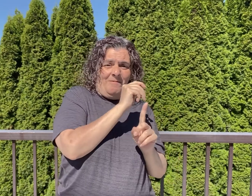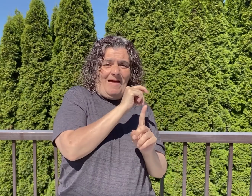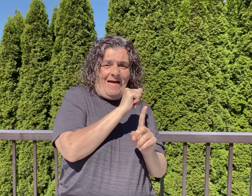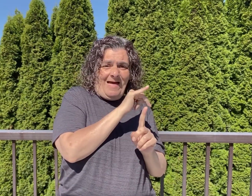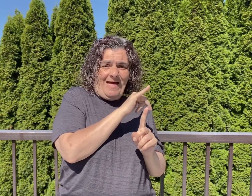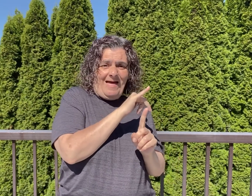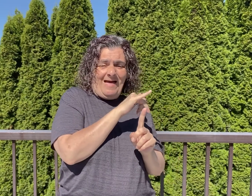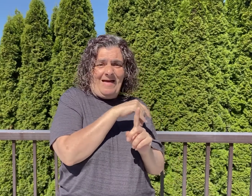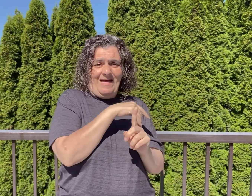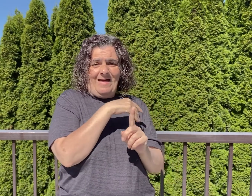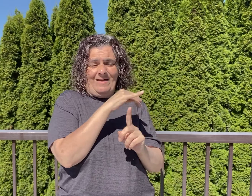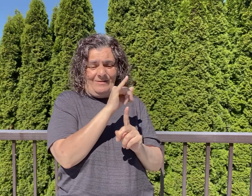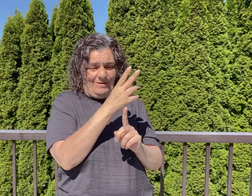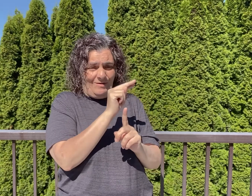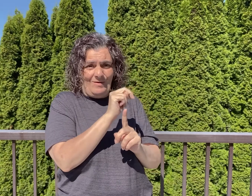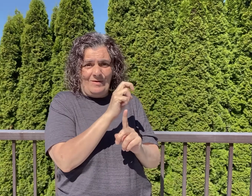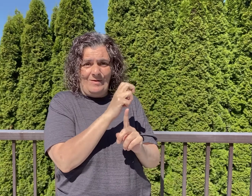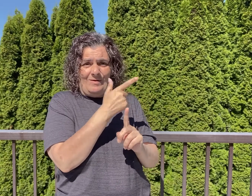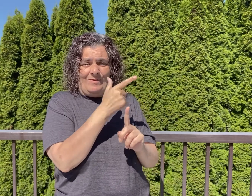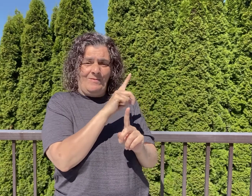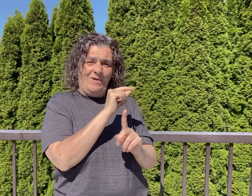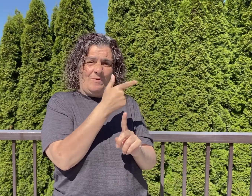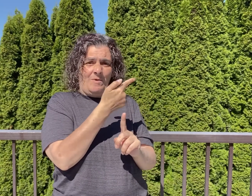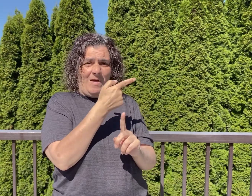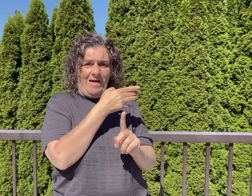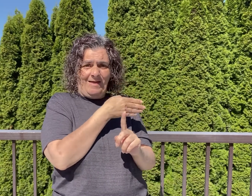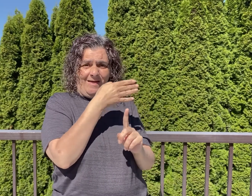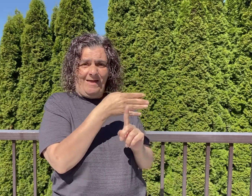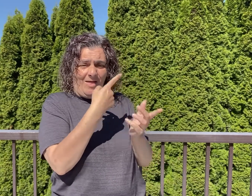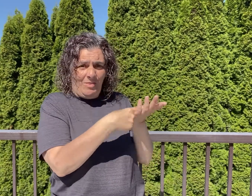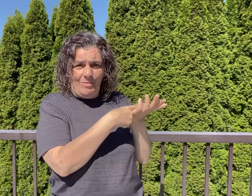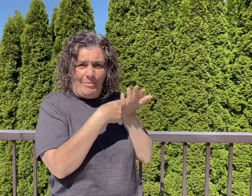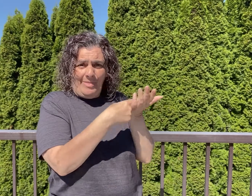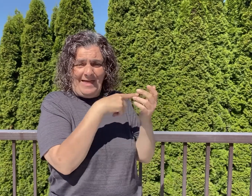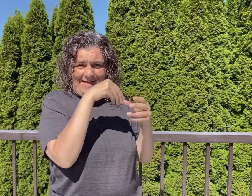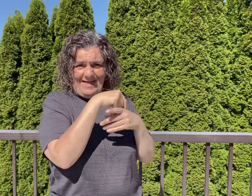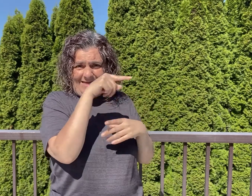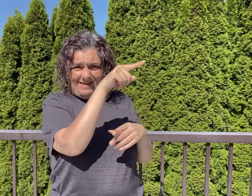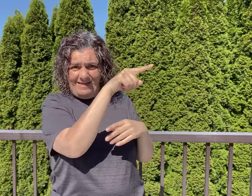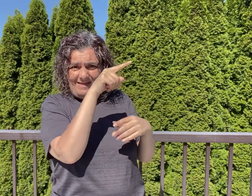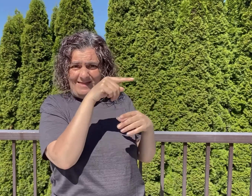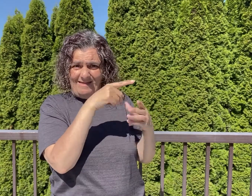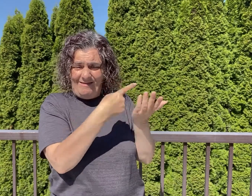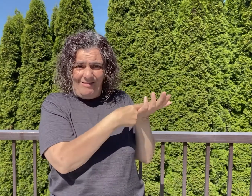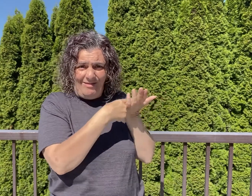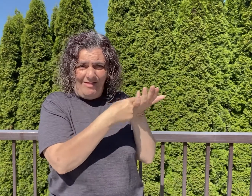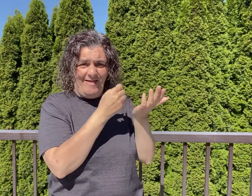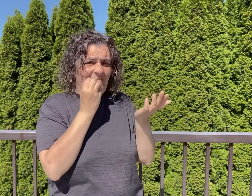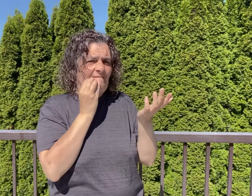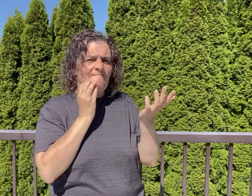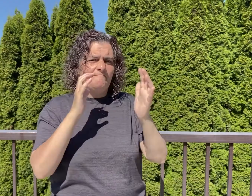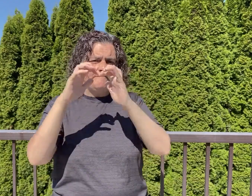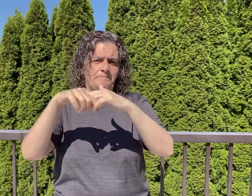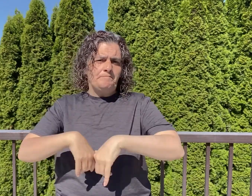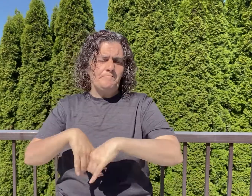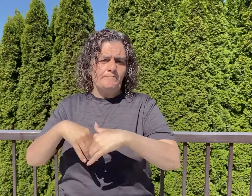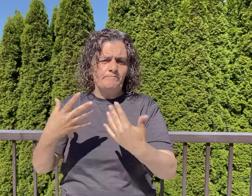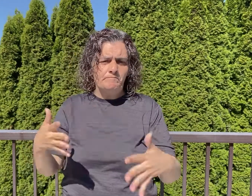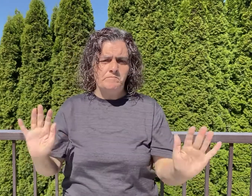from May and June 2021 are invalid.